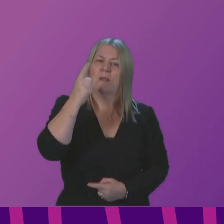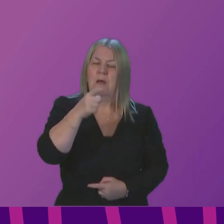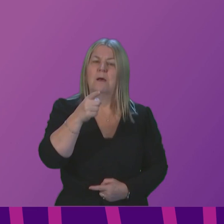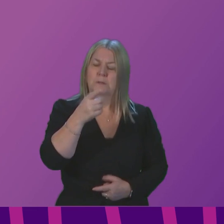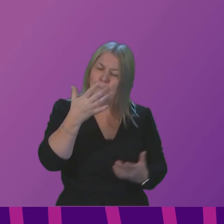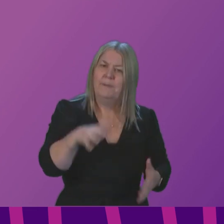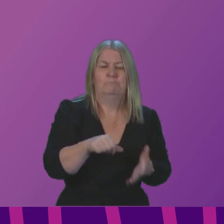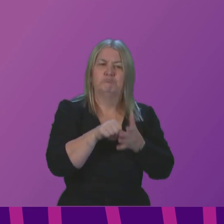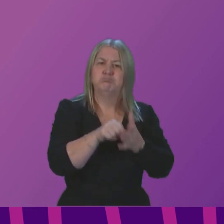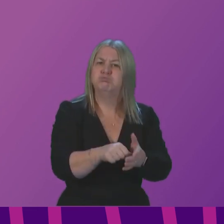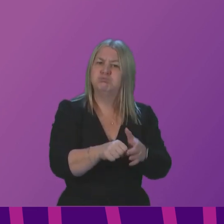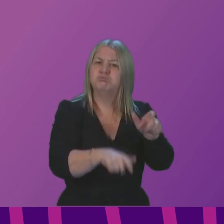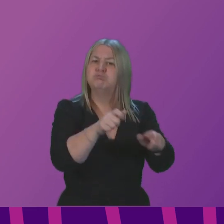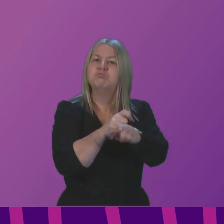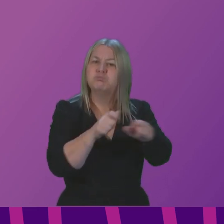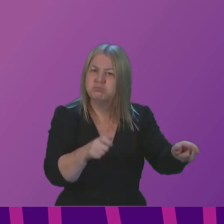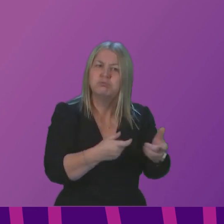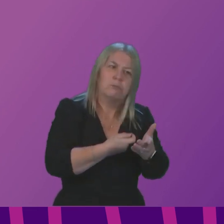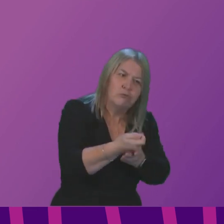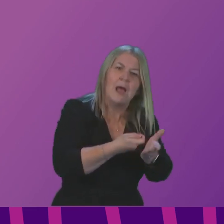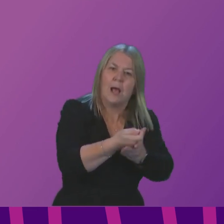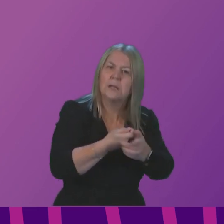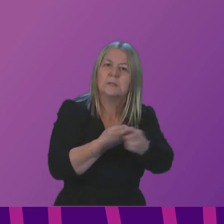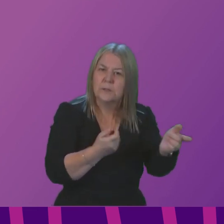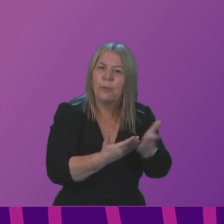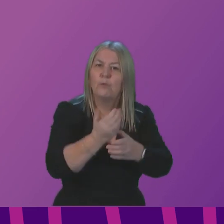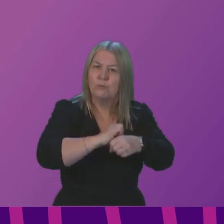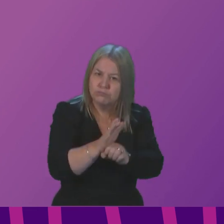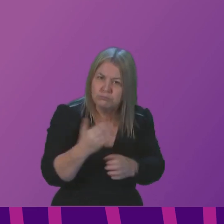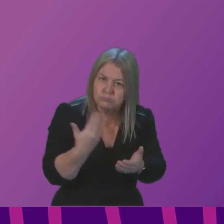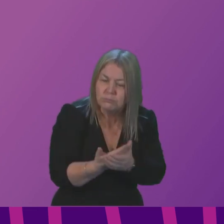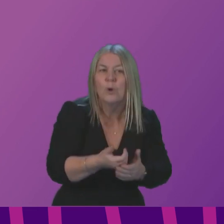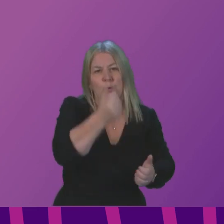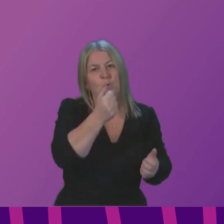has been the case for many years, the pandemic has further exacerbated the financial situation